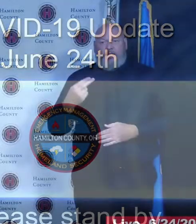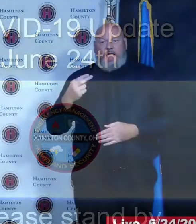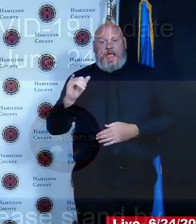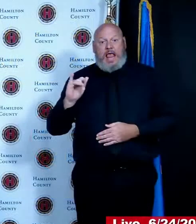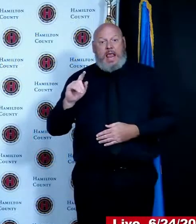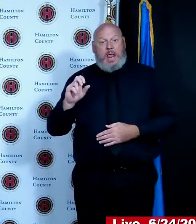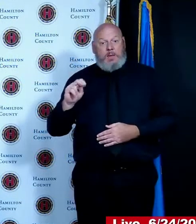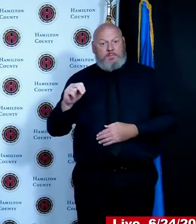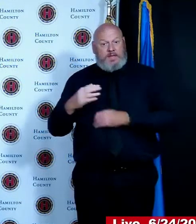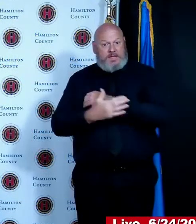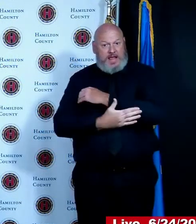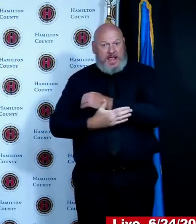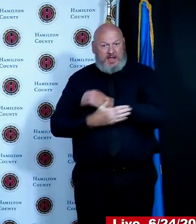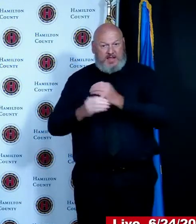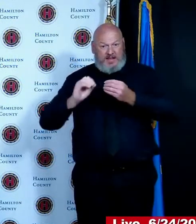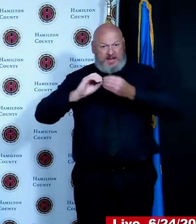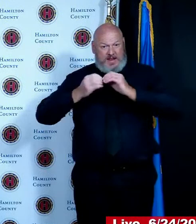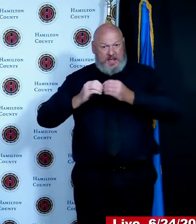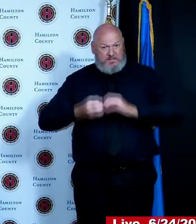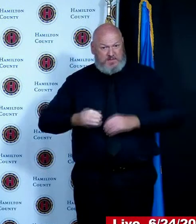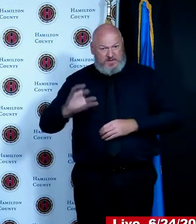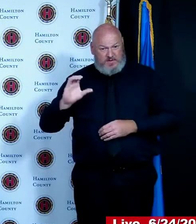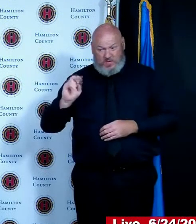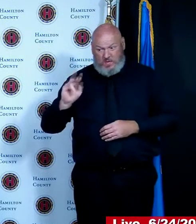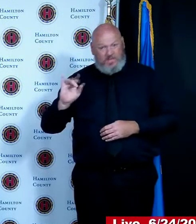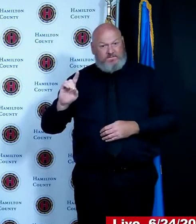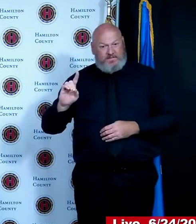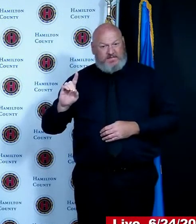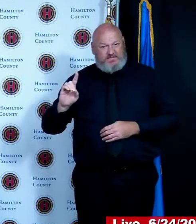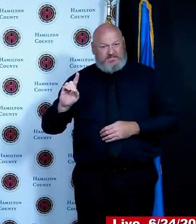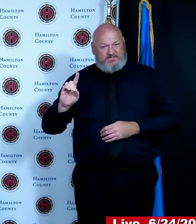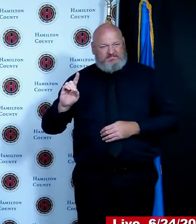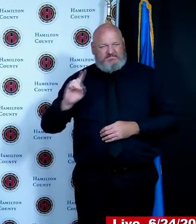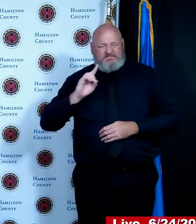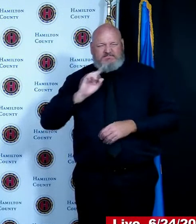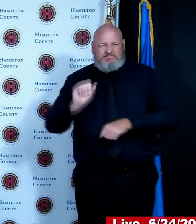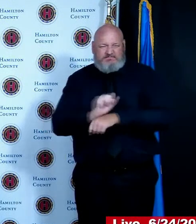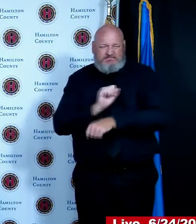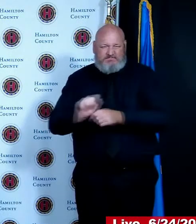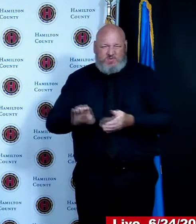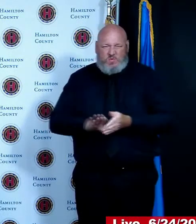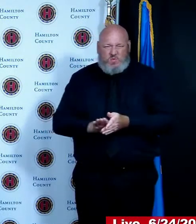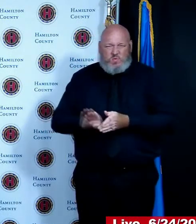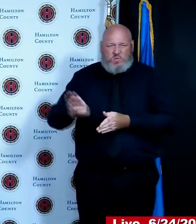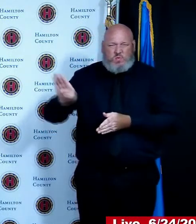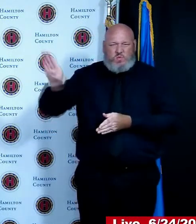new cases since the Covid-19 crisis began before I go there let me thank Jay